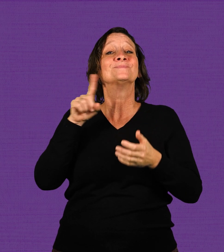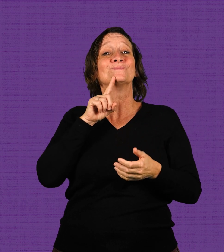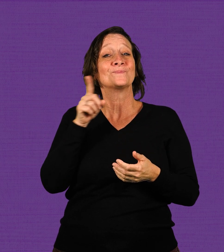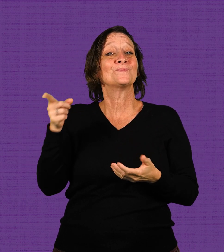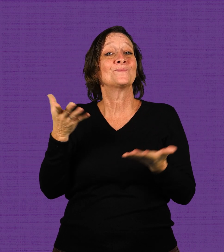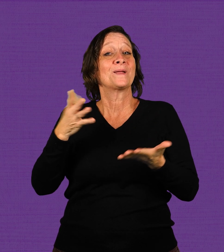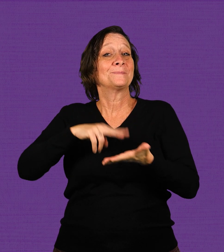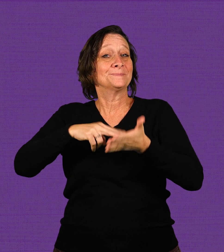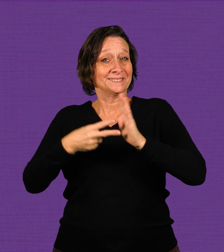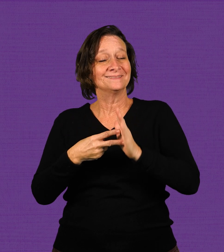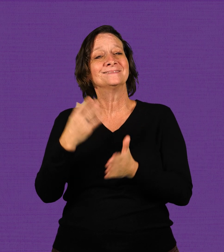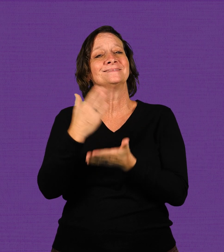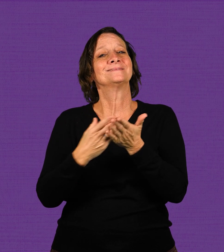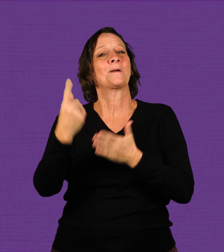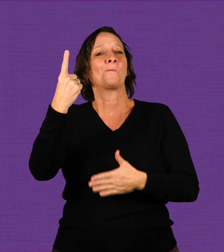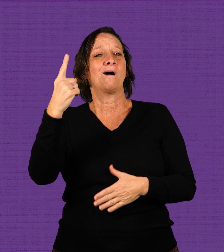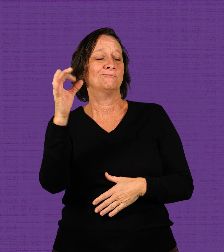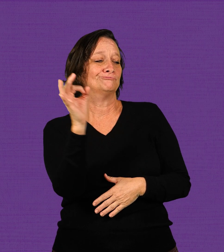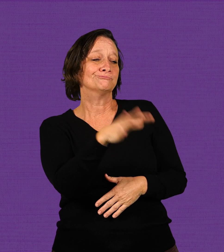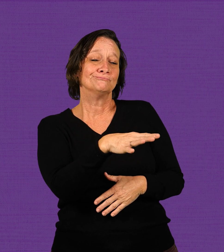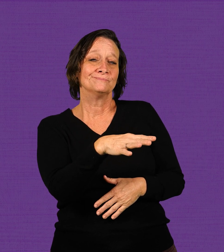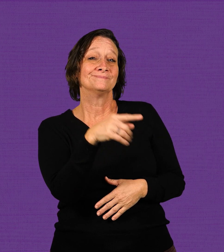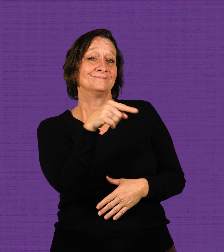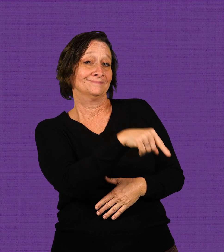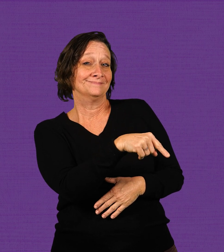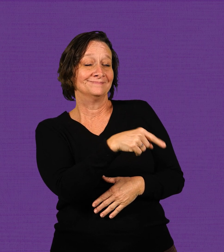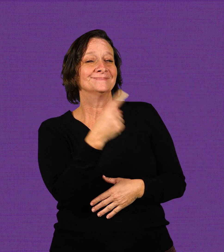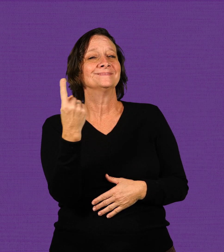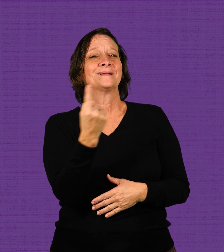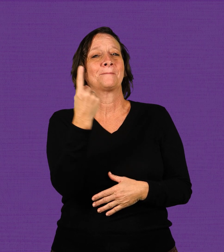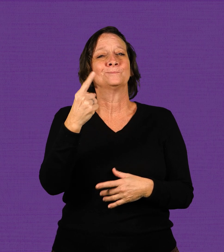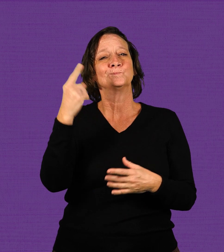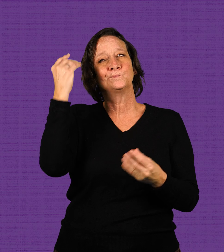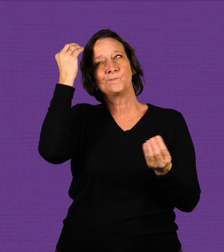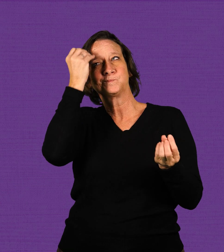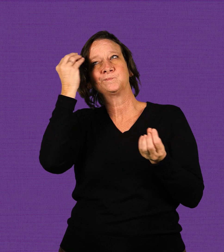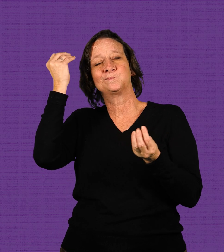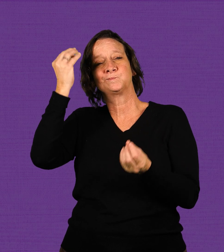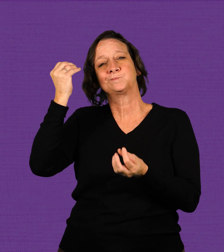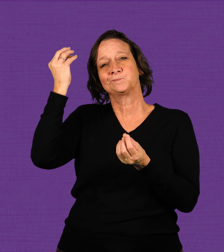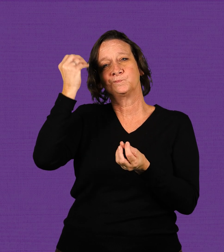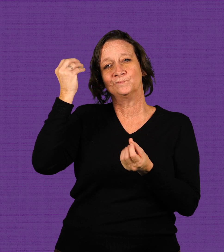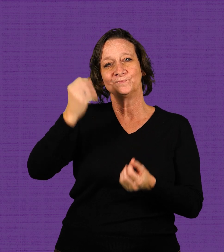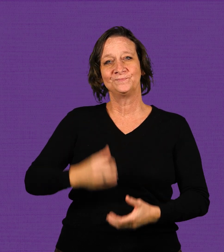she really means that someone gave her something to think about.